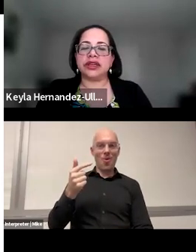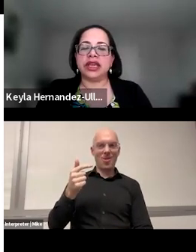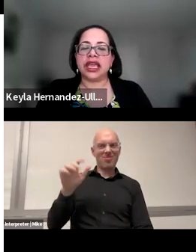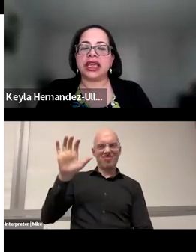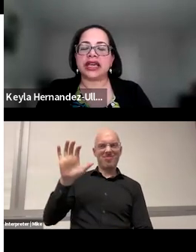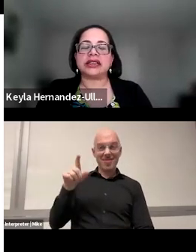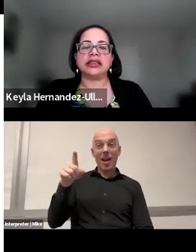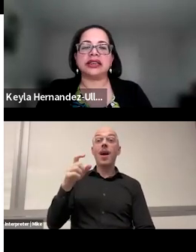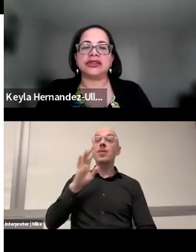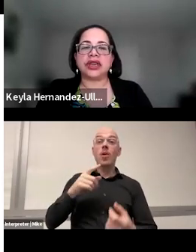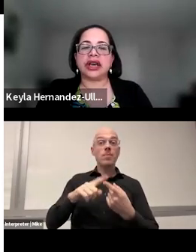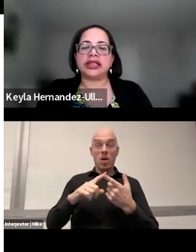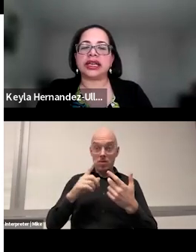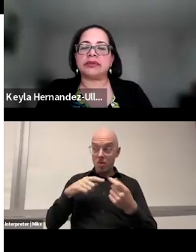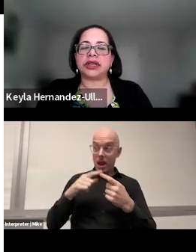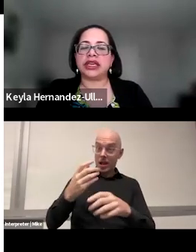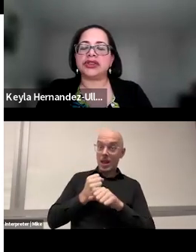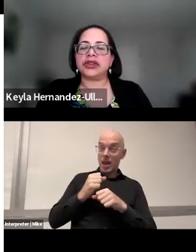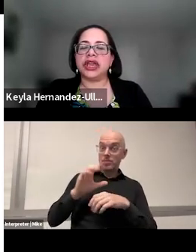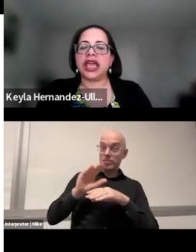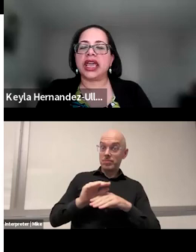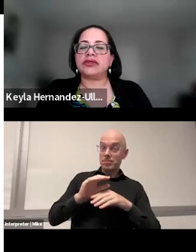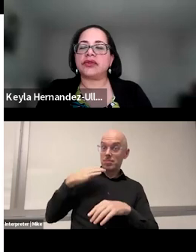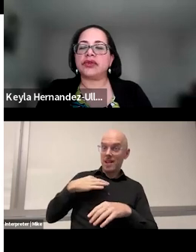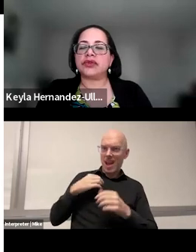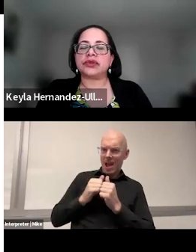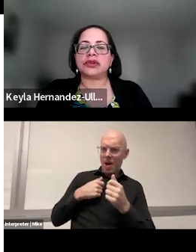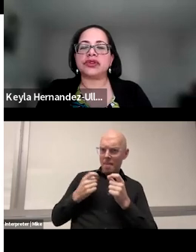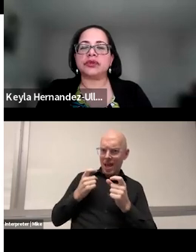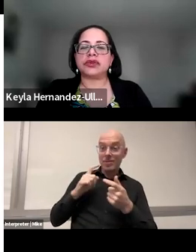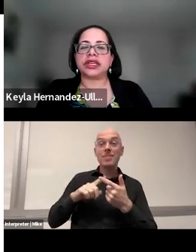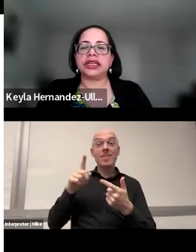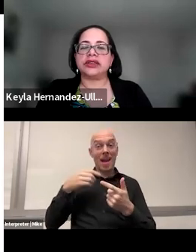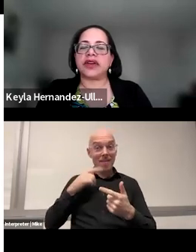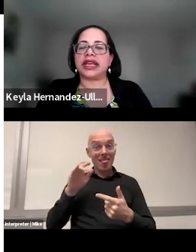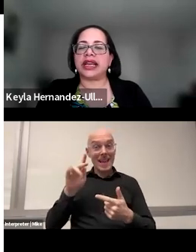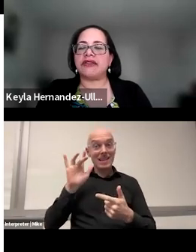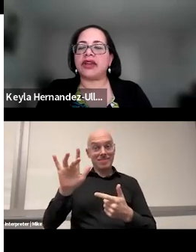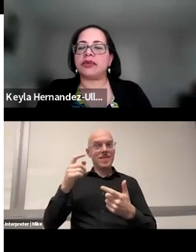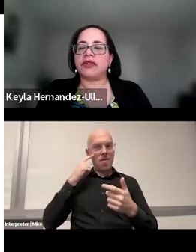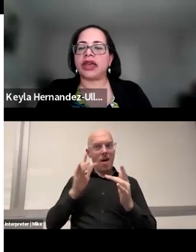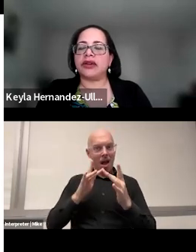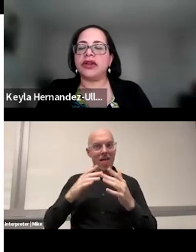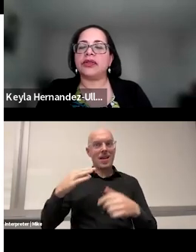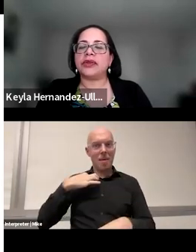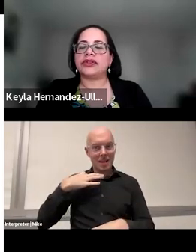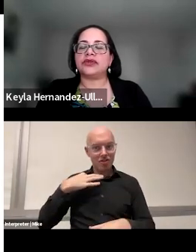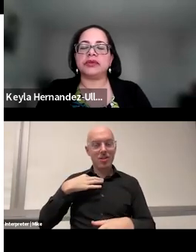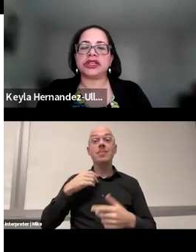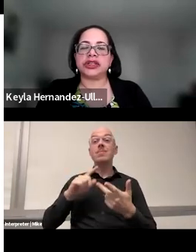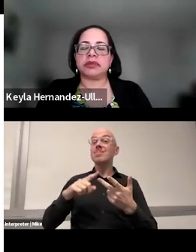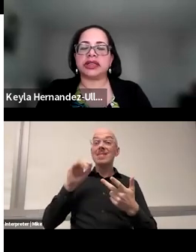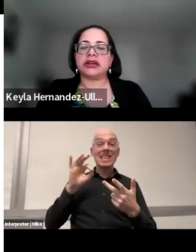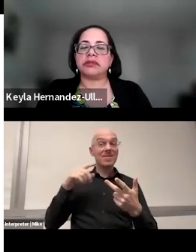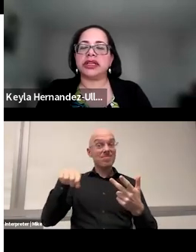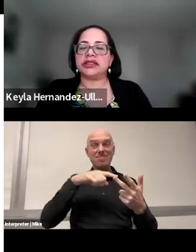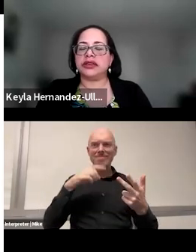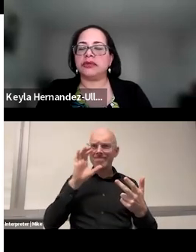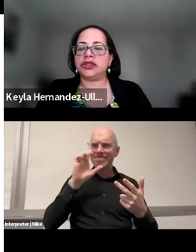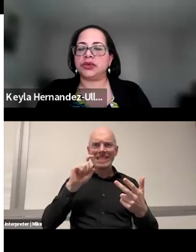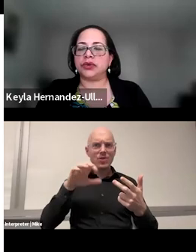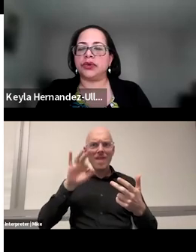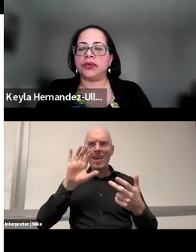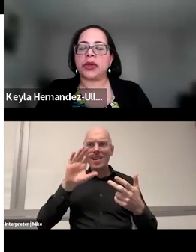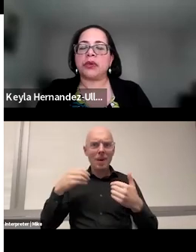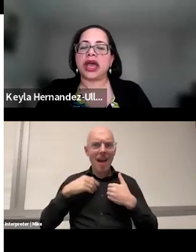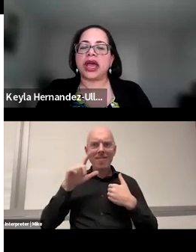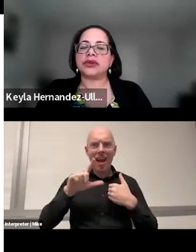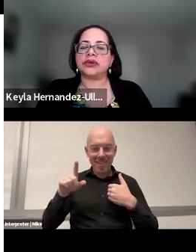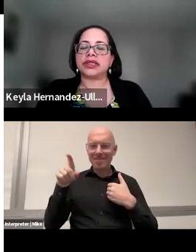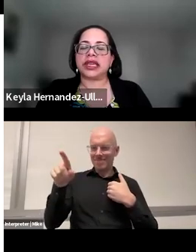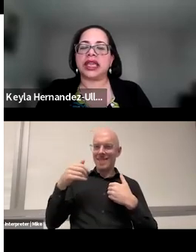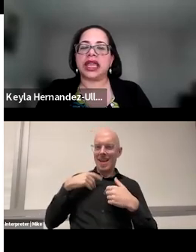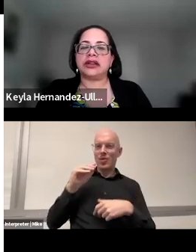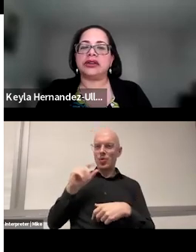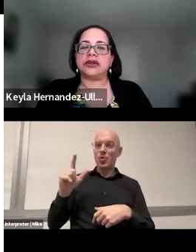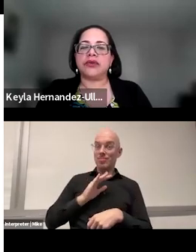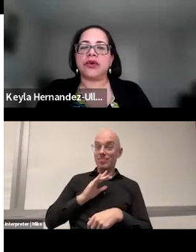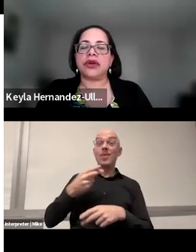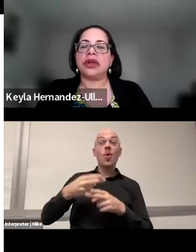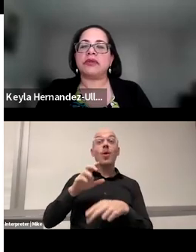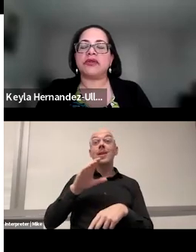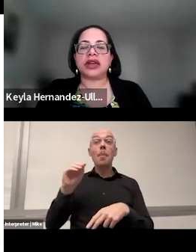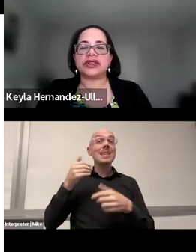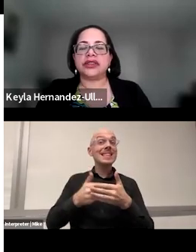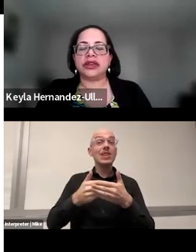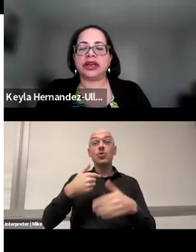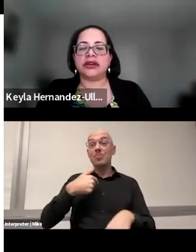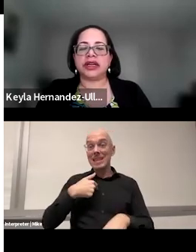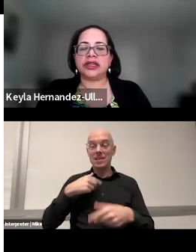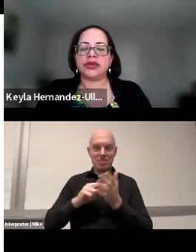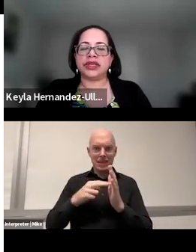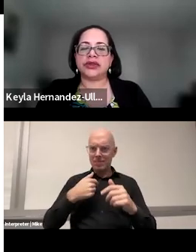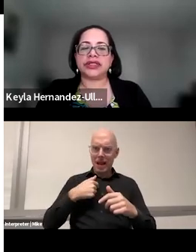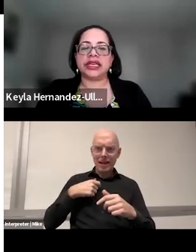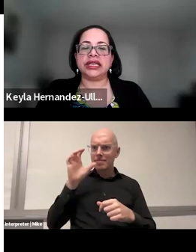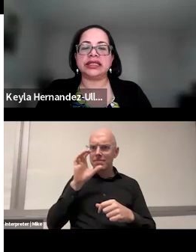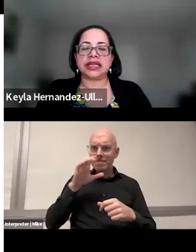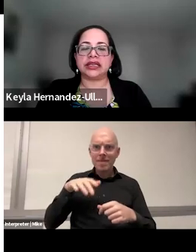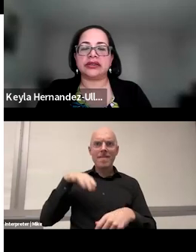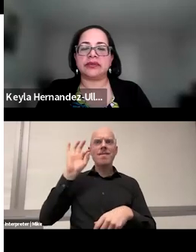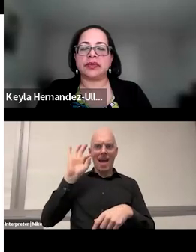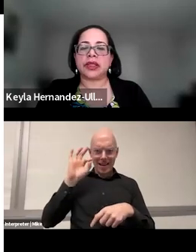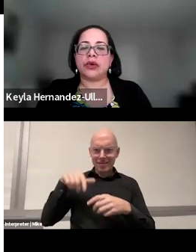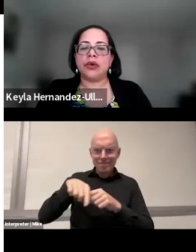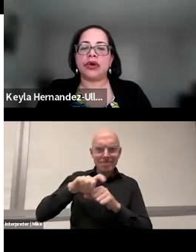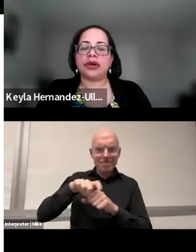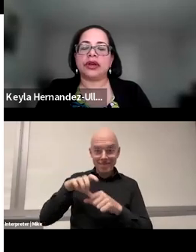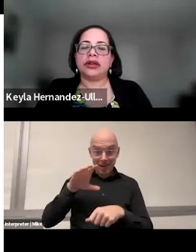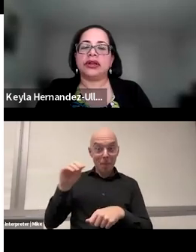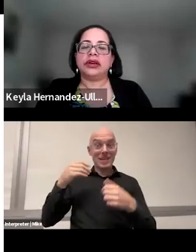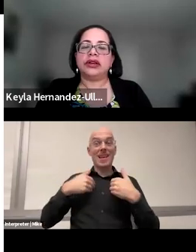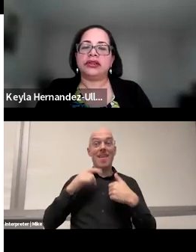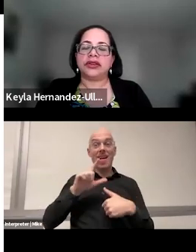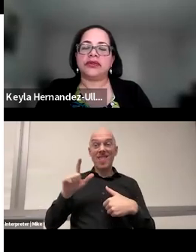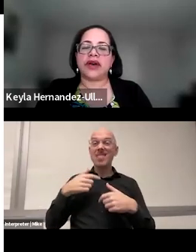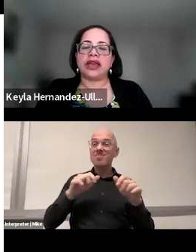Keyla Hernandez-Ulloa: information about managing your benefit once you receive it, it has a link to the online application. And for those consumers that need to find a lifeline provider. There's information about the company's near me tool where households can look for providers in their area, using their city and state